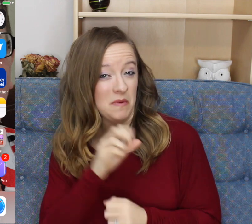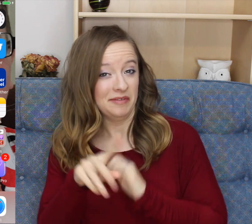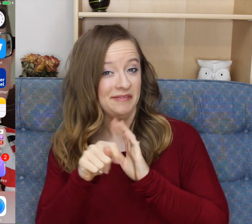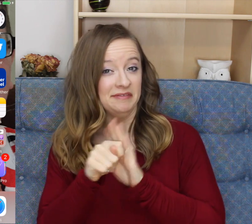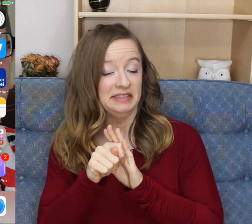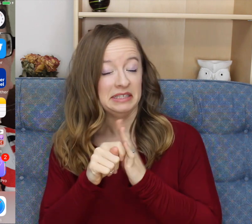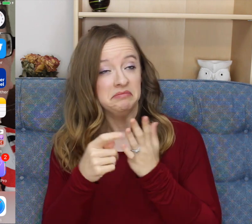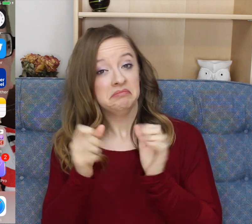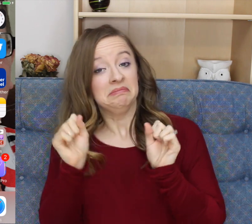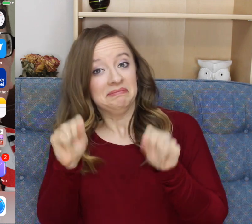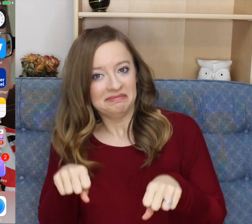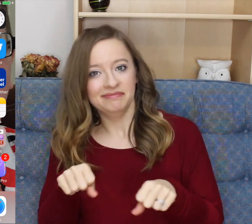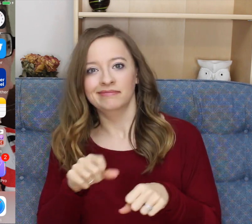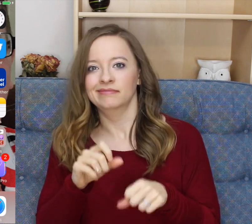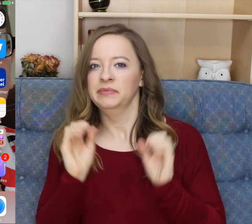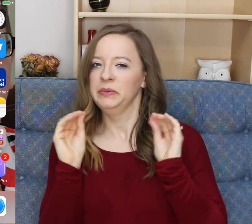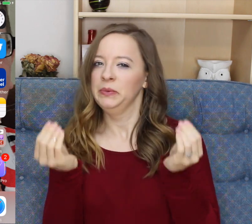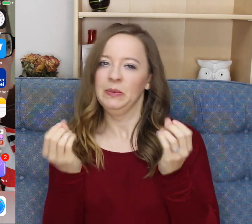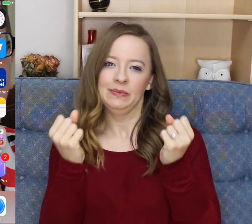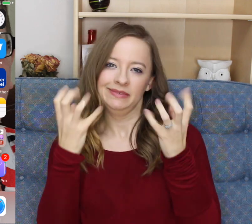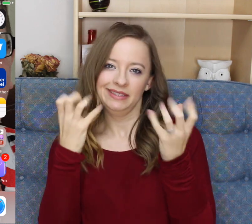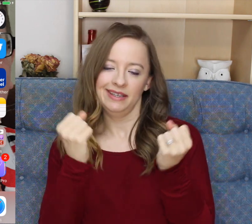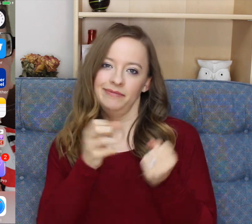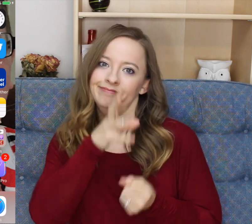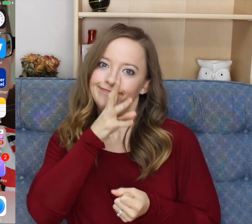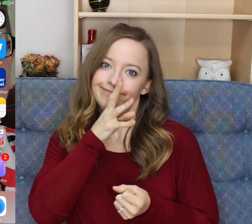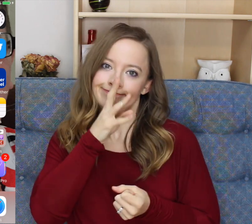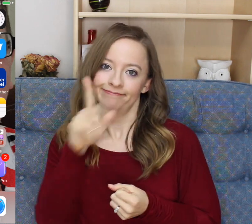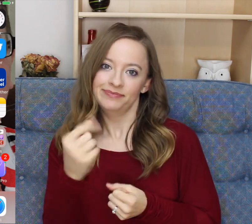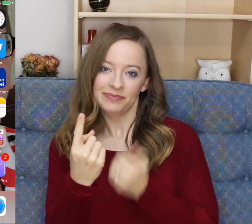it's quite old and there's no signing on it. It's just talking.